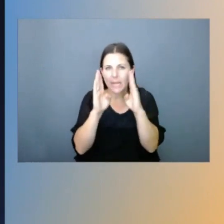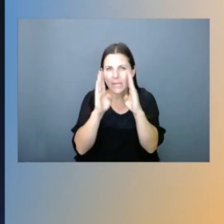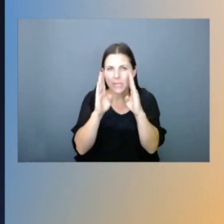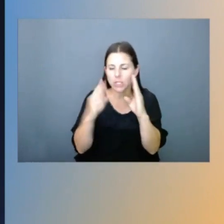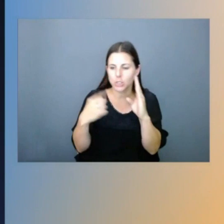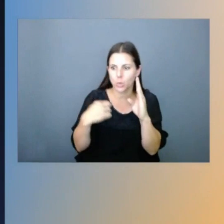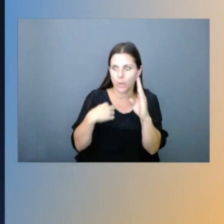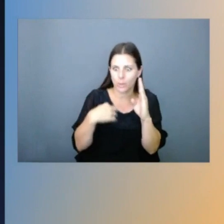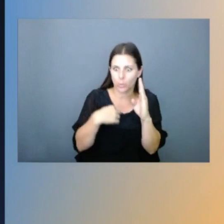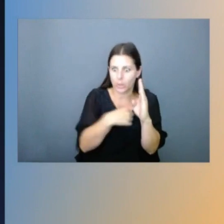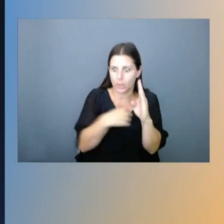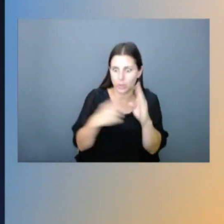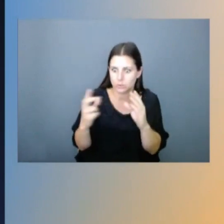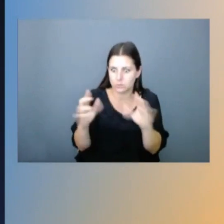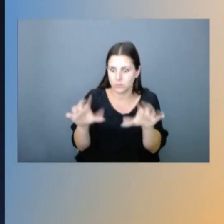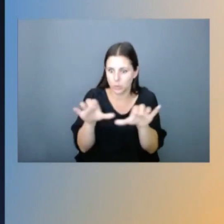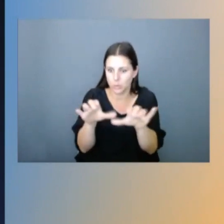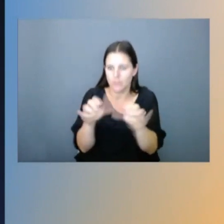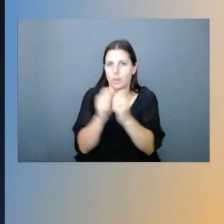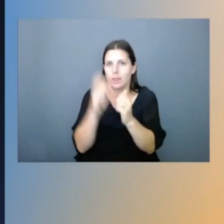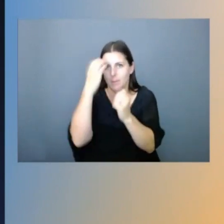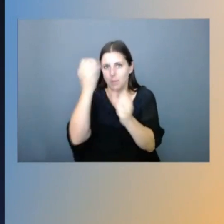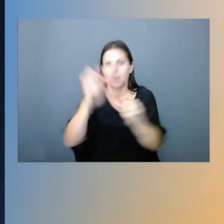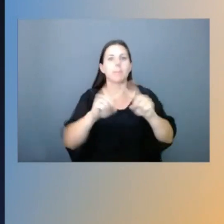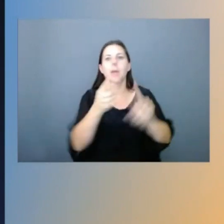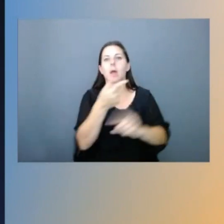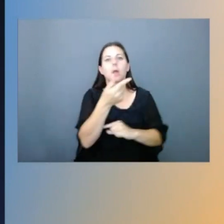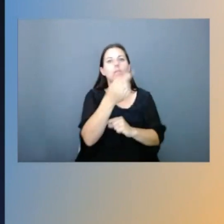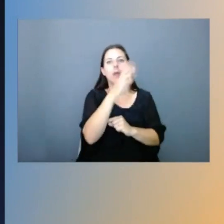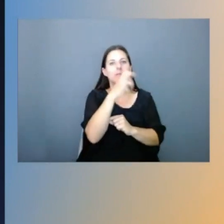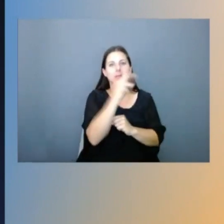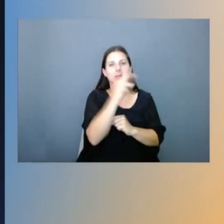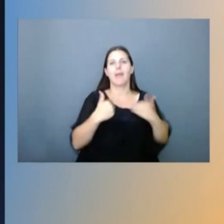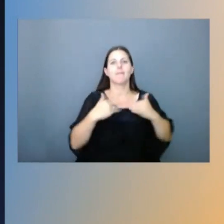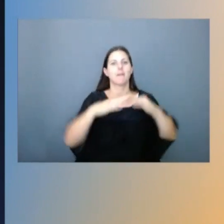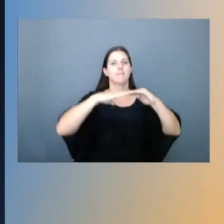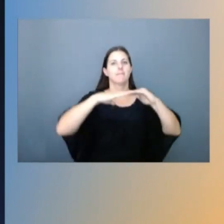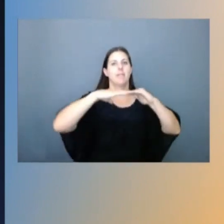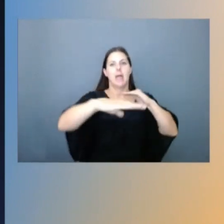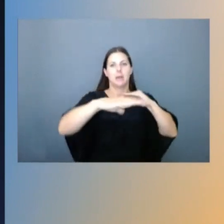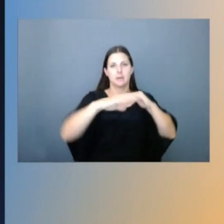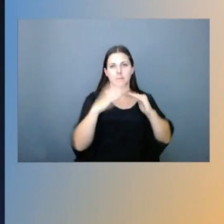On Graviton, we have a flat memory topology, which means that wherever you allocate the memory,